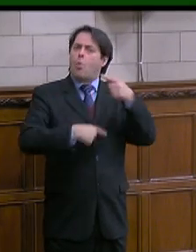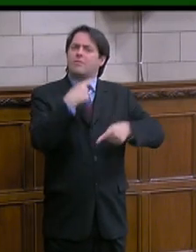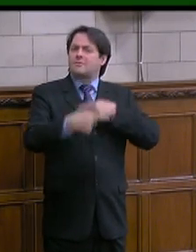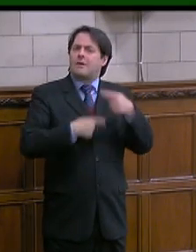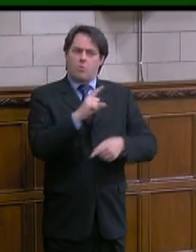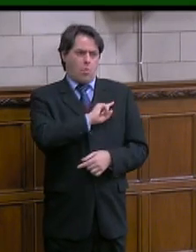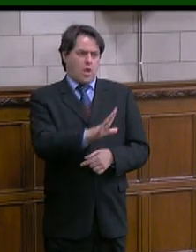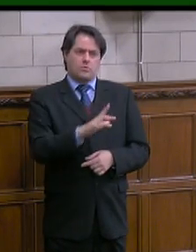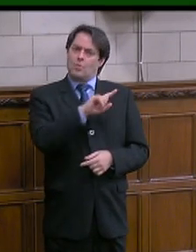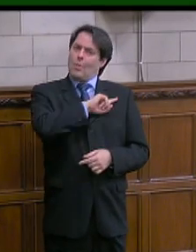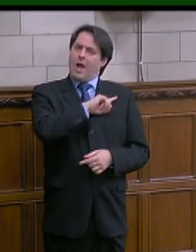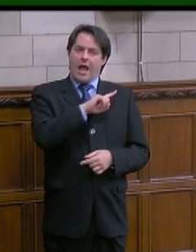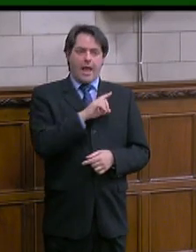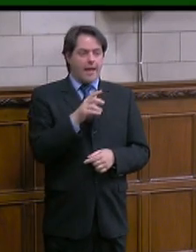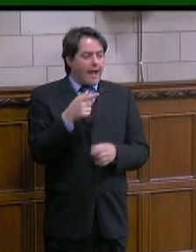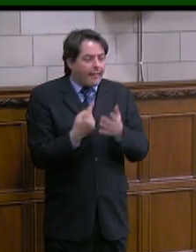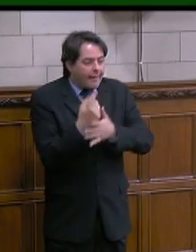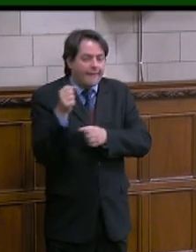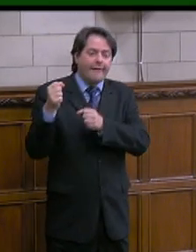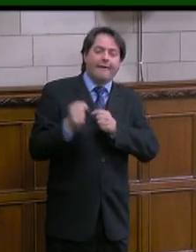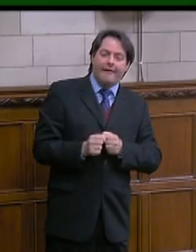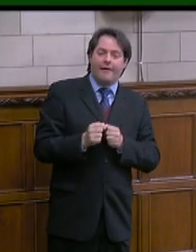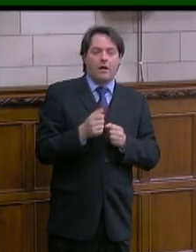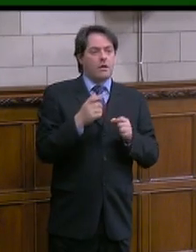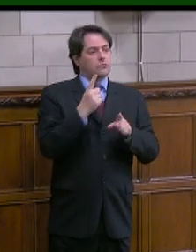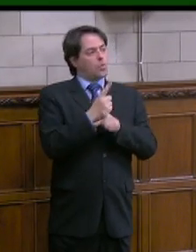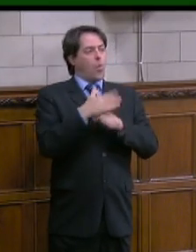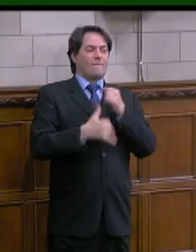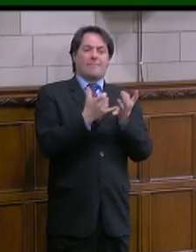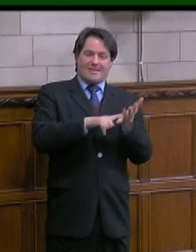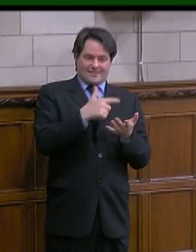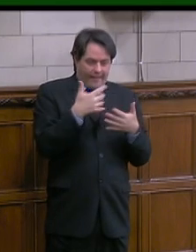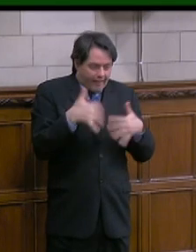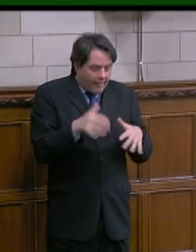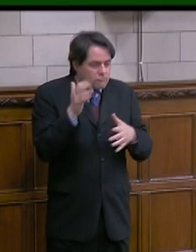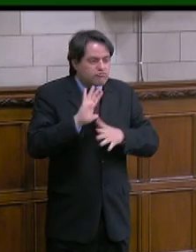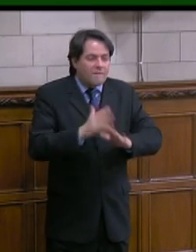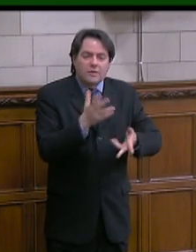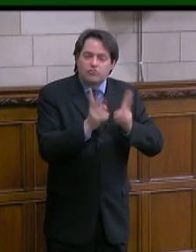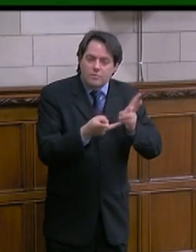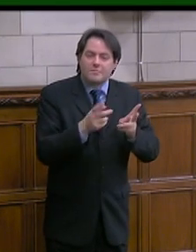Why do we bring in inclusion just because we are talking about BSL?